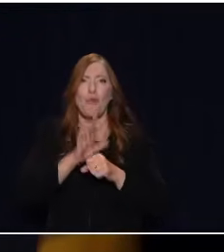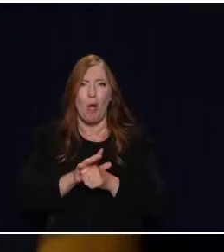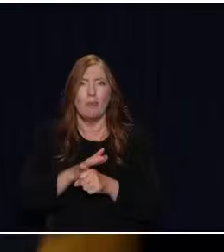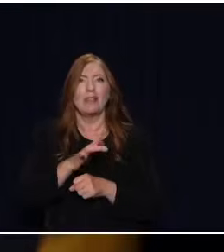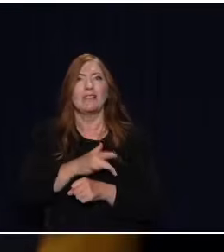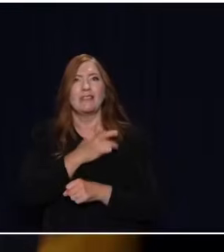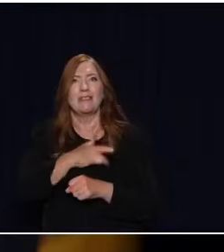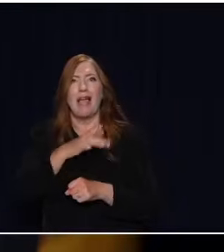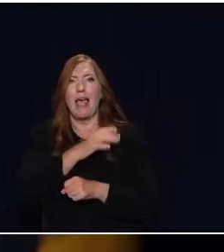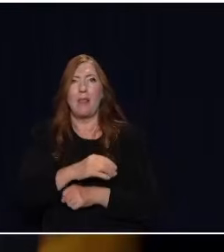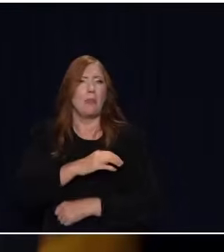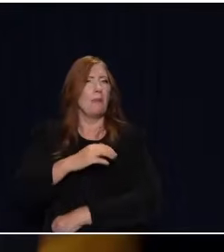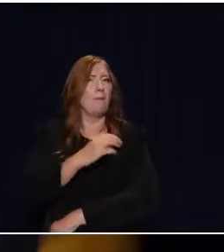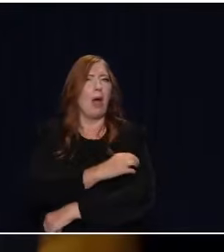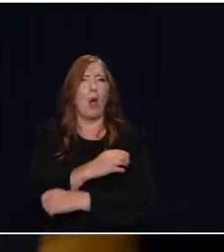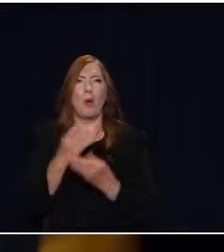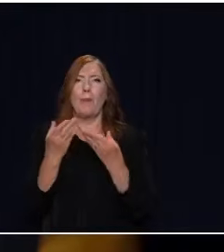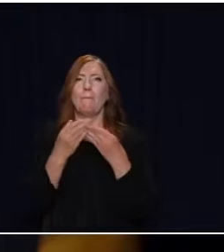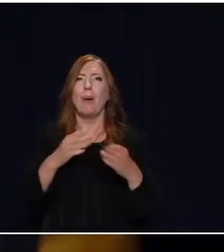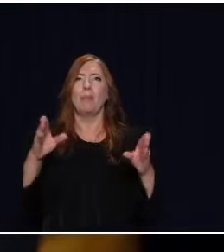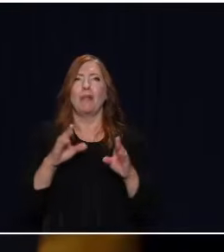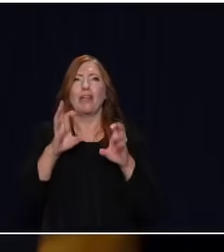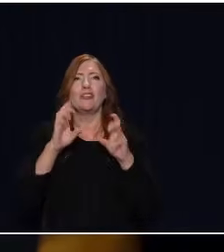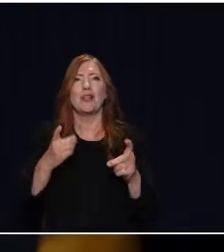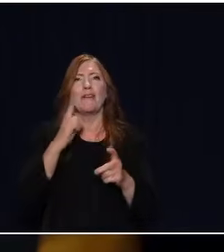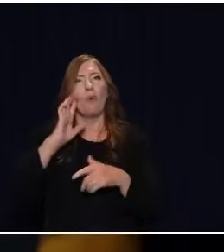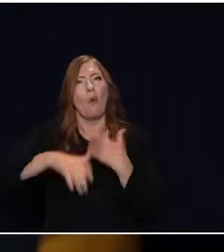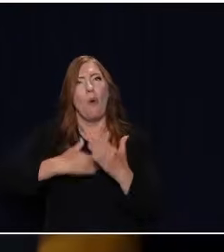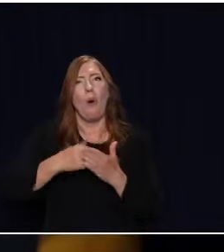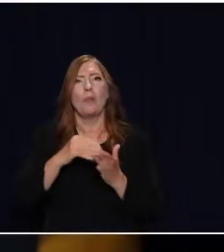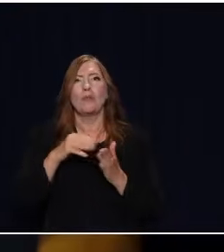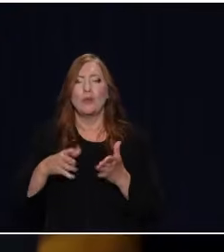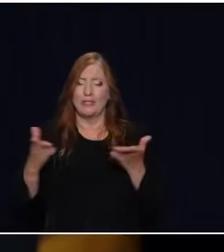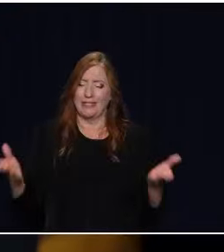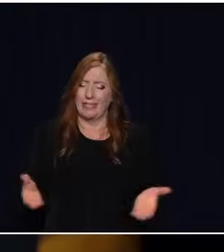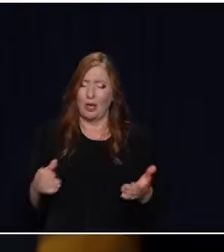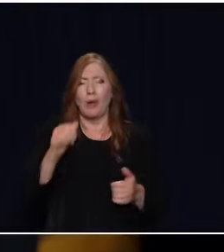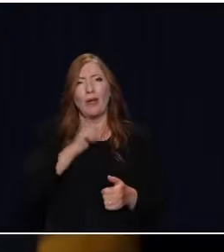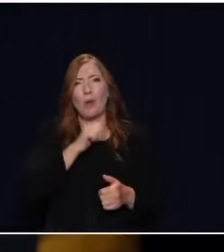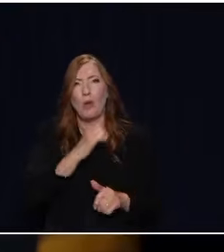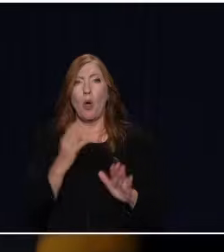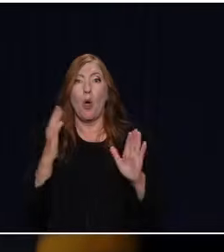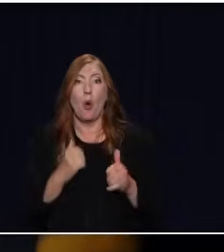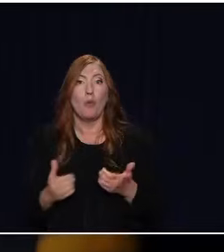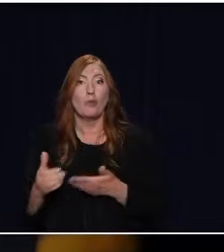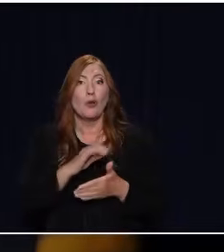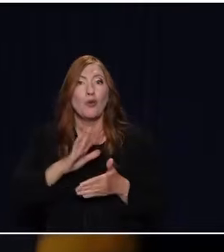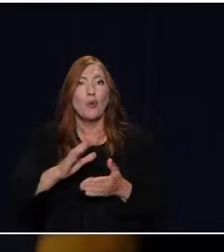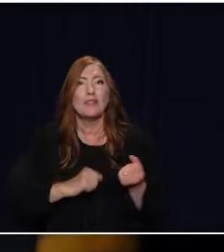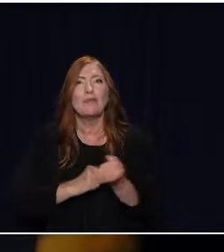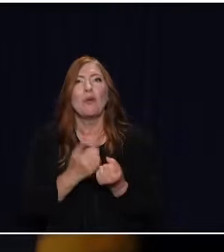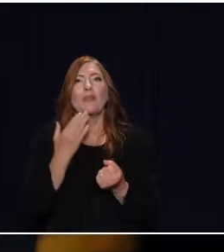SO THAT WE CAN PROTECT THE PROMISE AND THE POWER OF PUBLIC EDUCATION FOR ALL STUDENTS IN